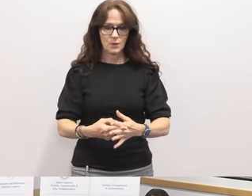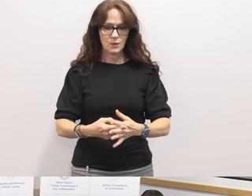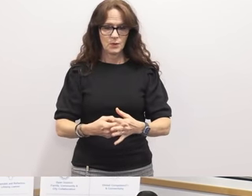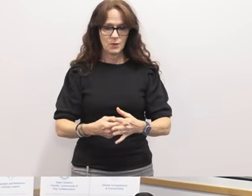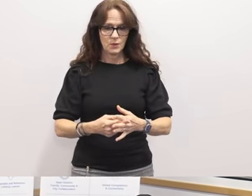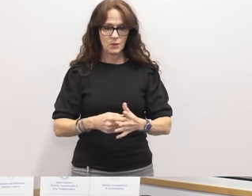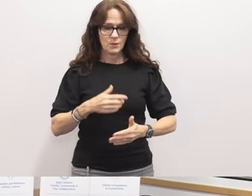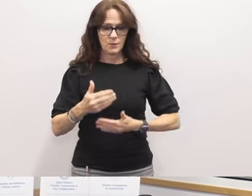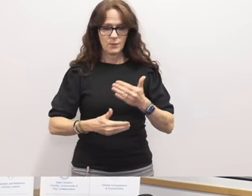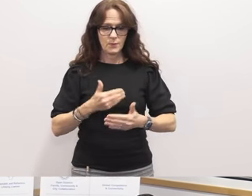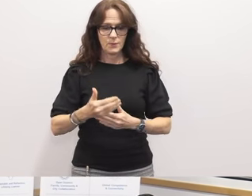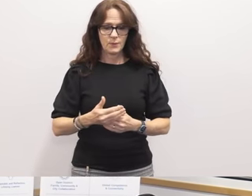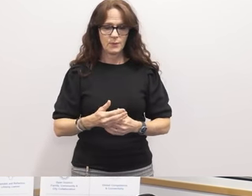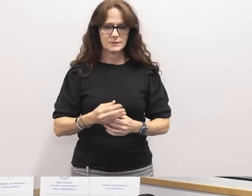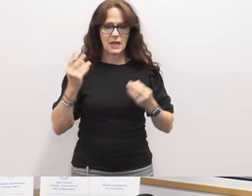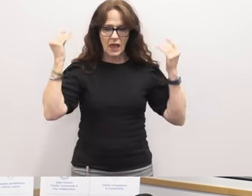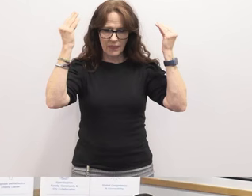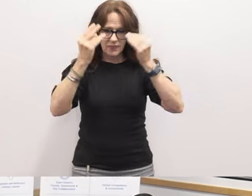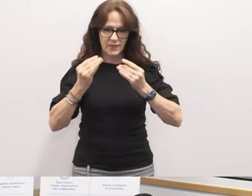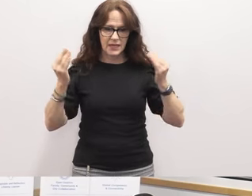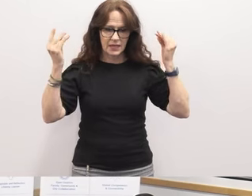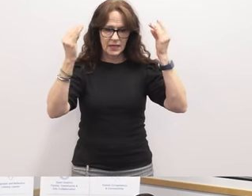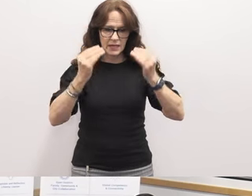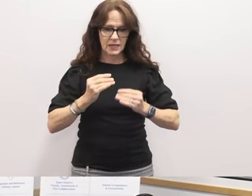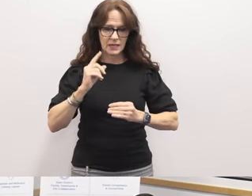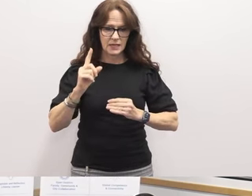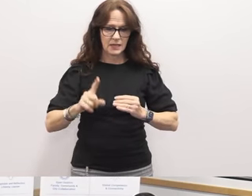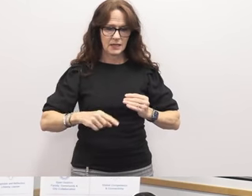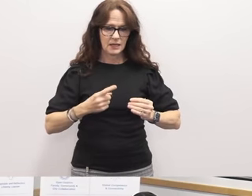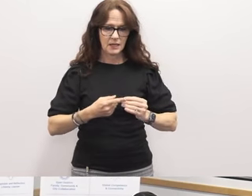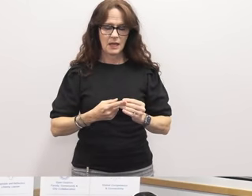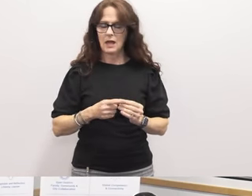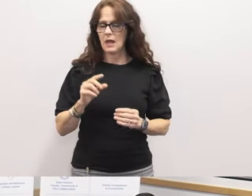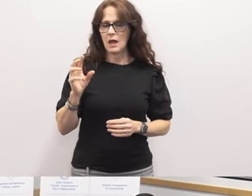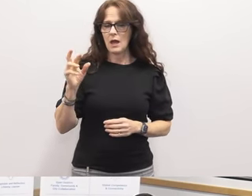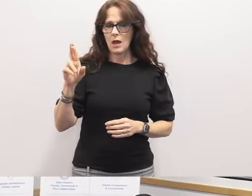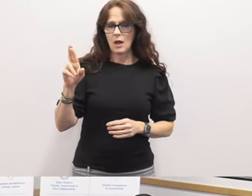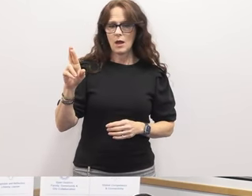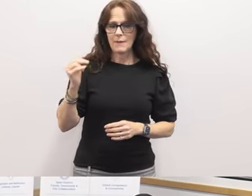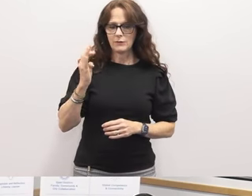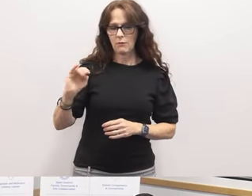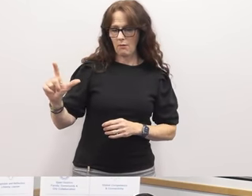As I thought about and as I, in speaking with Veronica Madrigal as we thought about this morning,